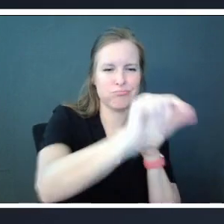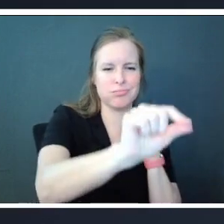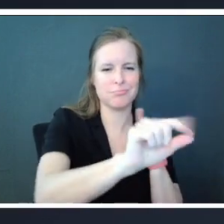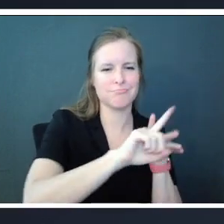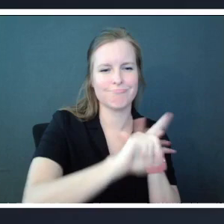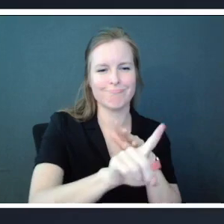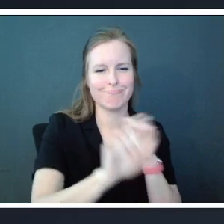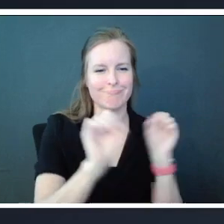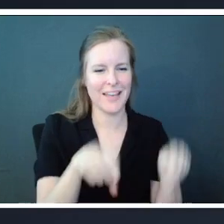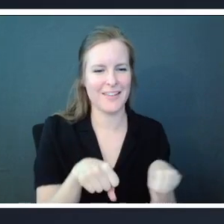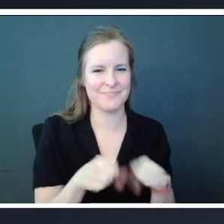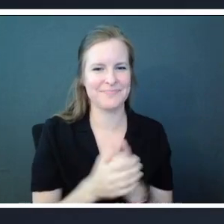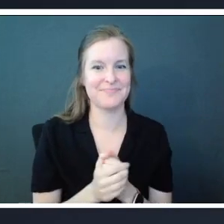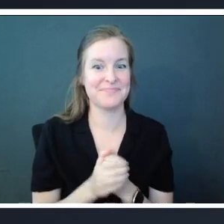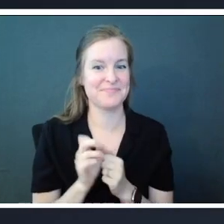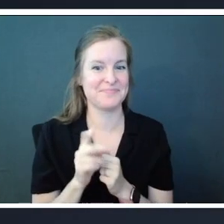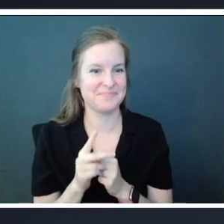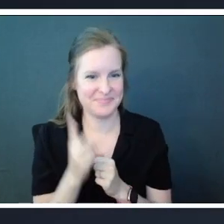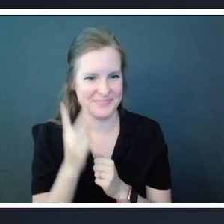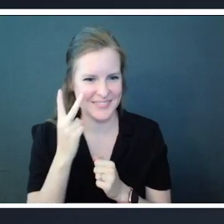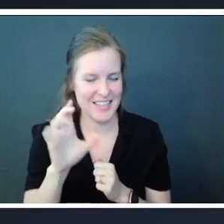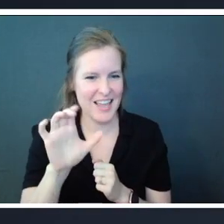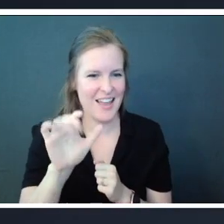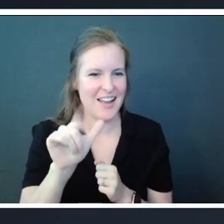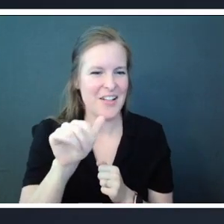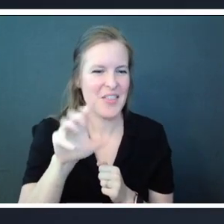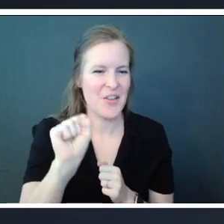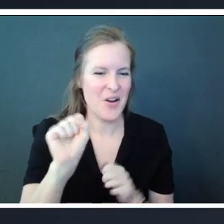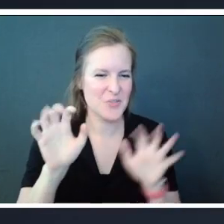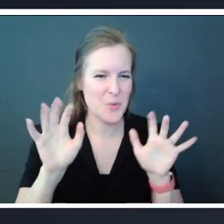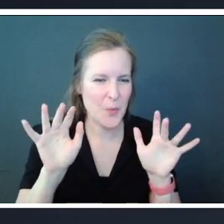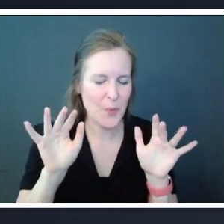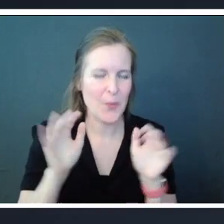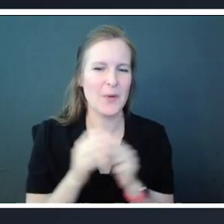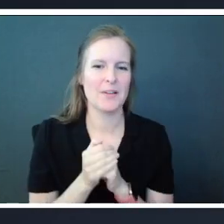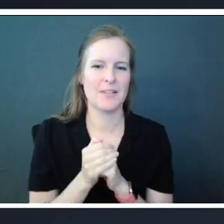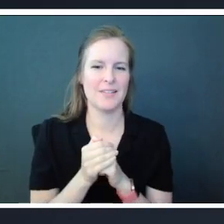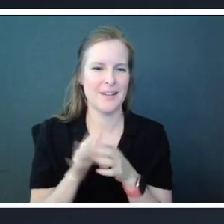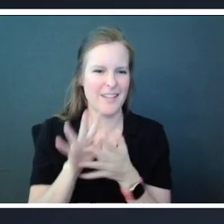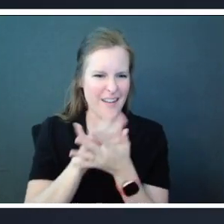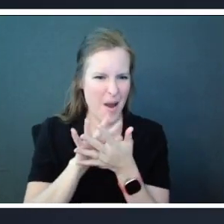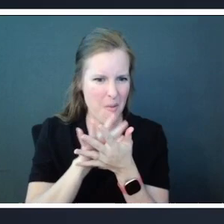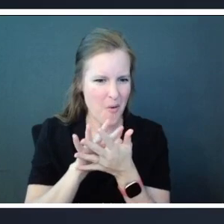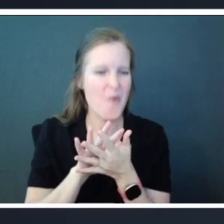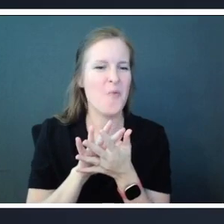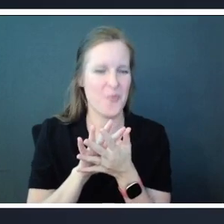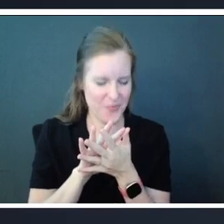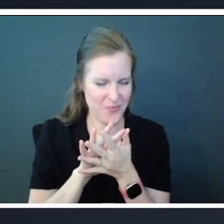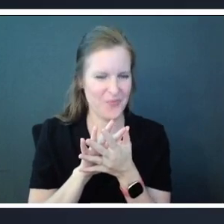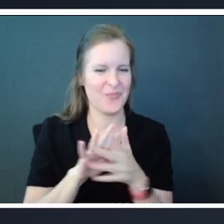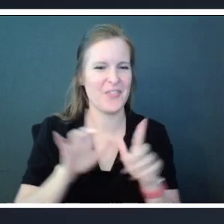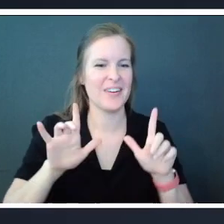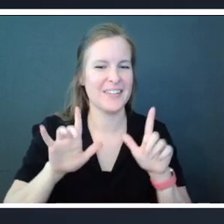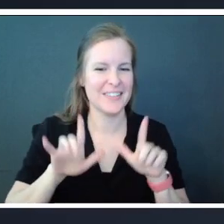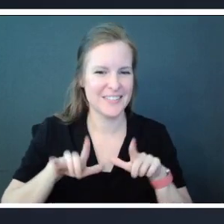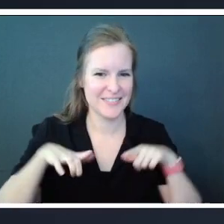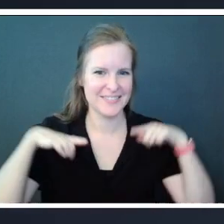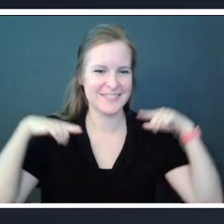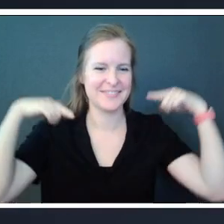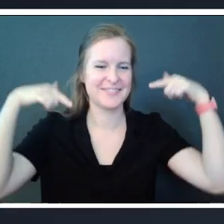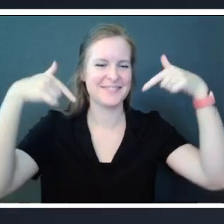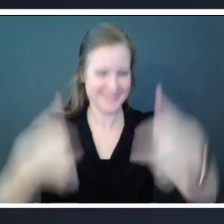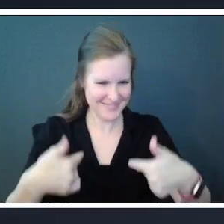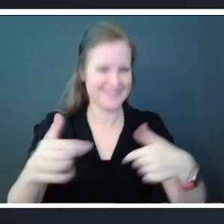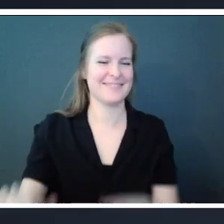Alright, I see claws, camouflage, large mouth, fat tail and rough scales. All of these are perfect.